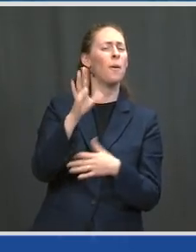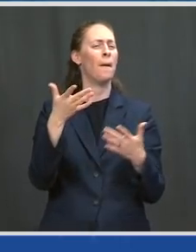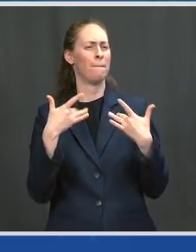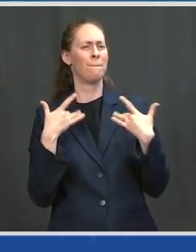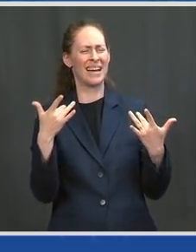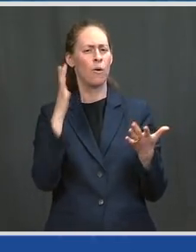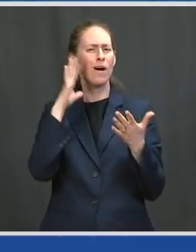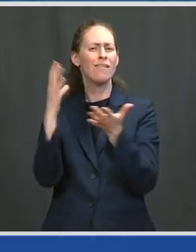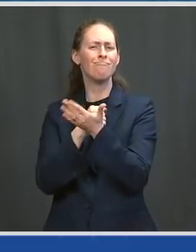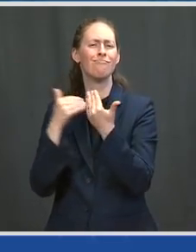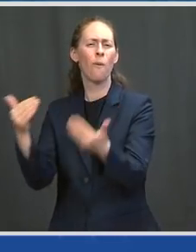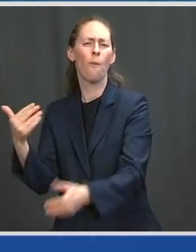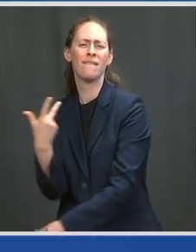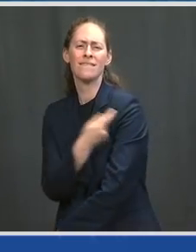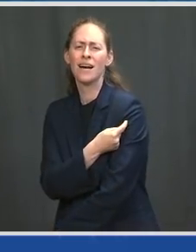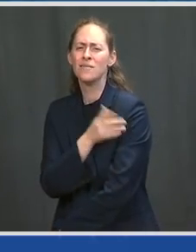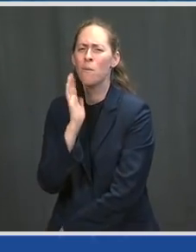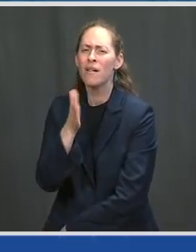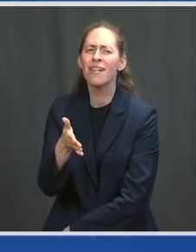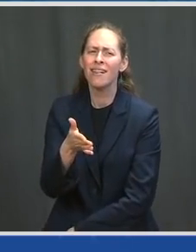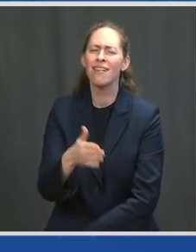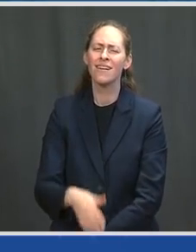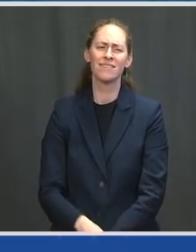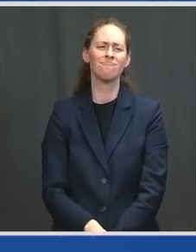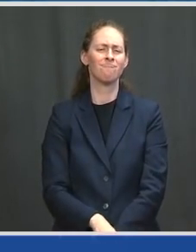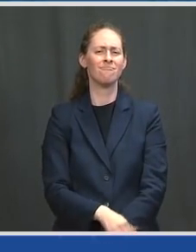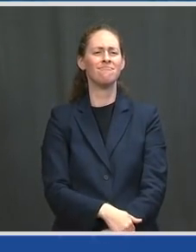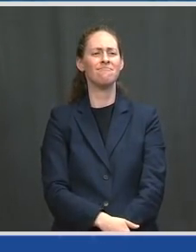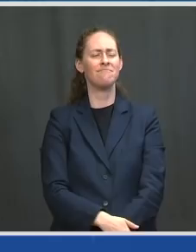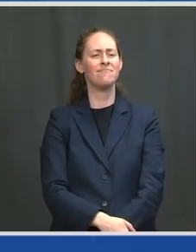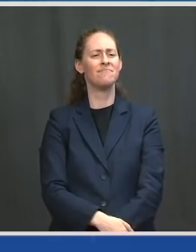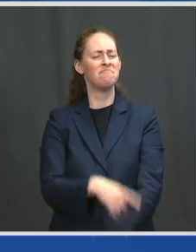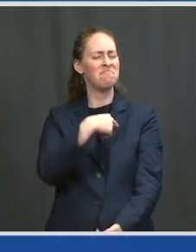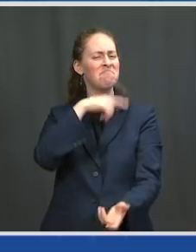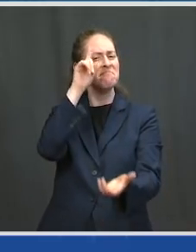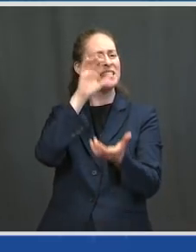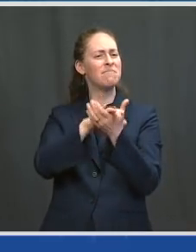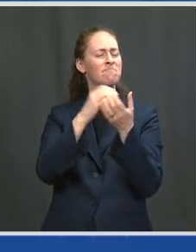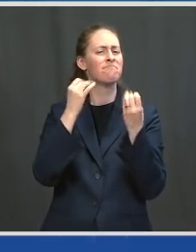I believe the vast majority of Americans are going to get vaccinated. That's the route we're going now.